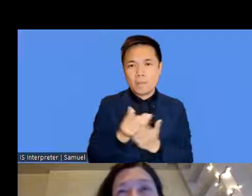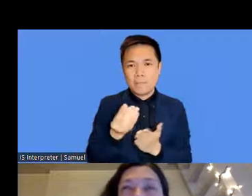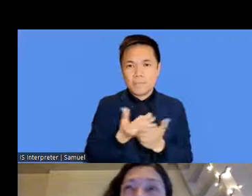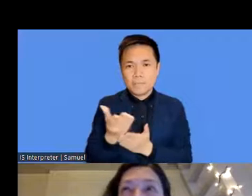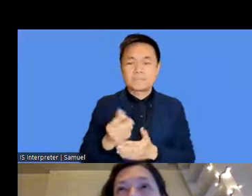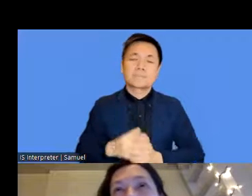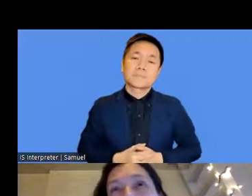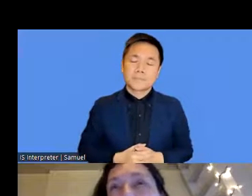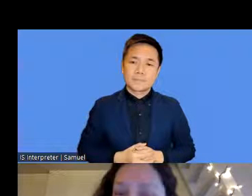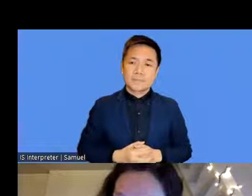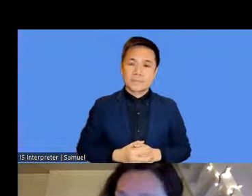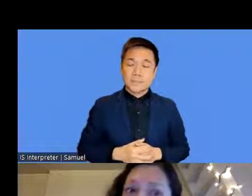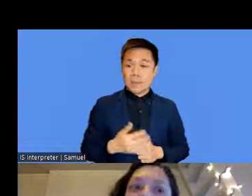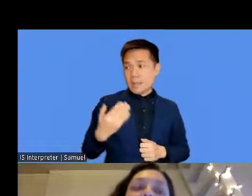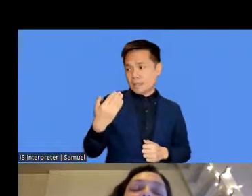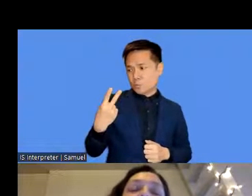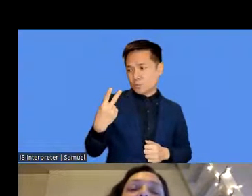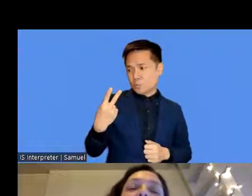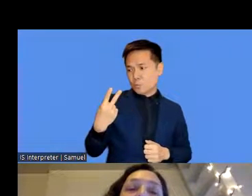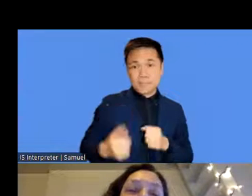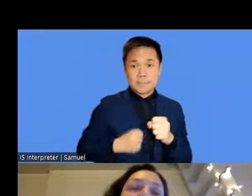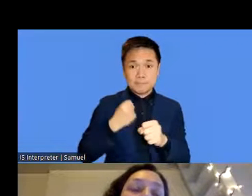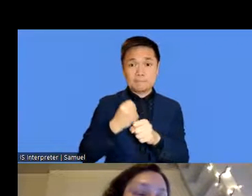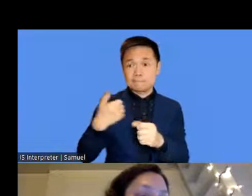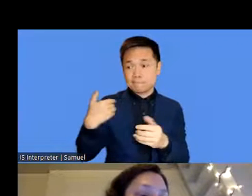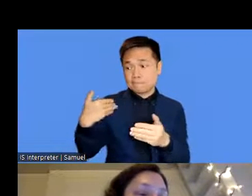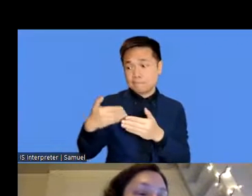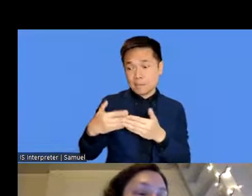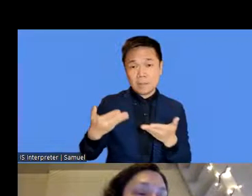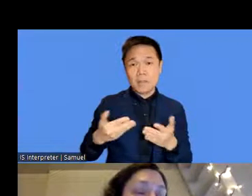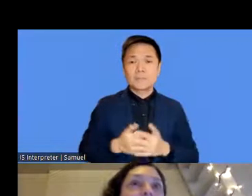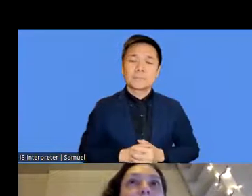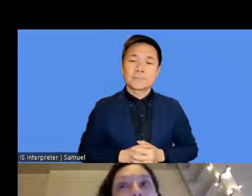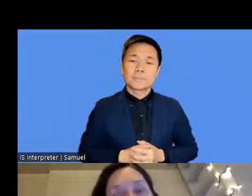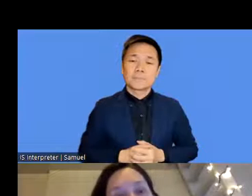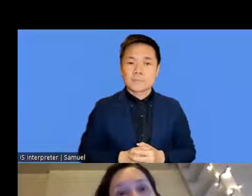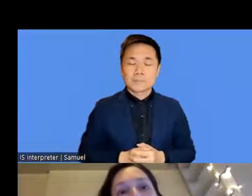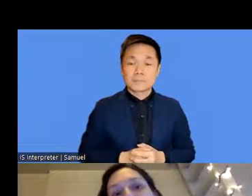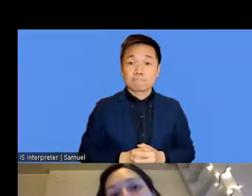in the last two or three years and from this we have seen different initiatives and the